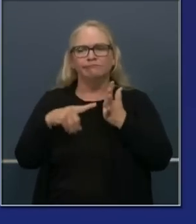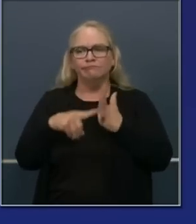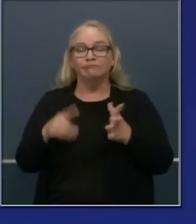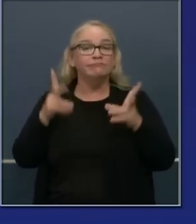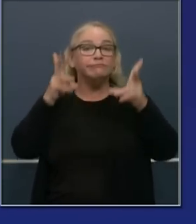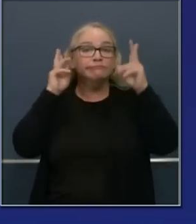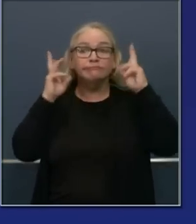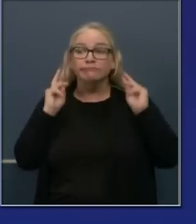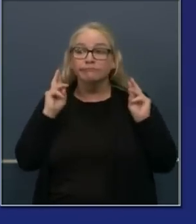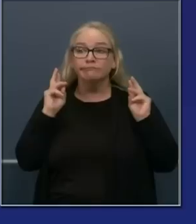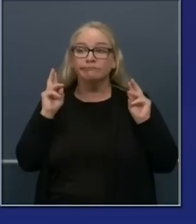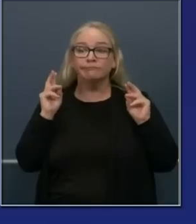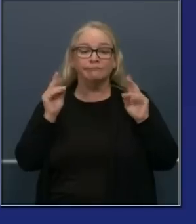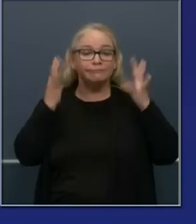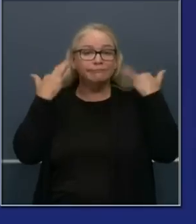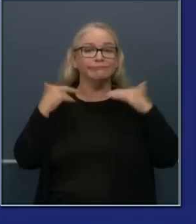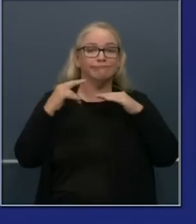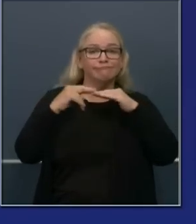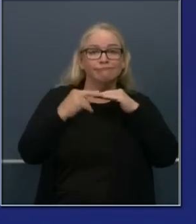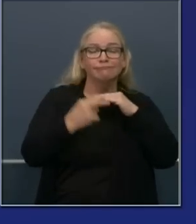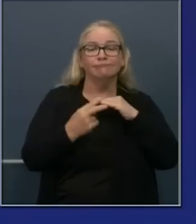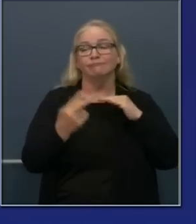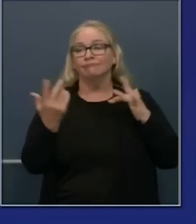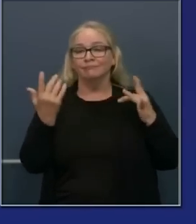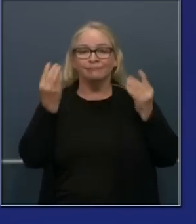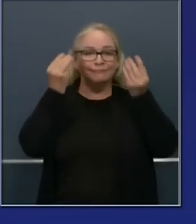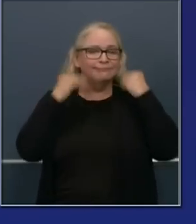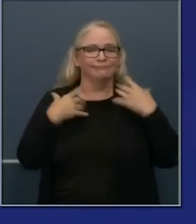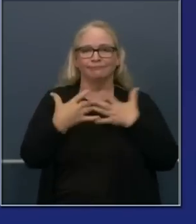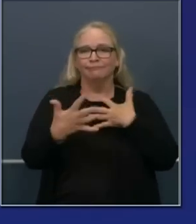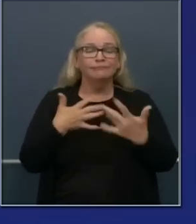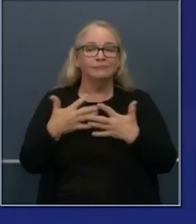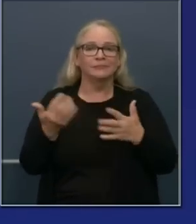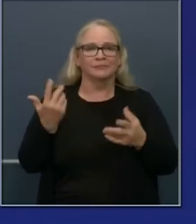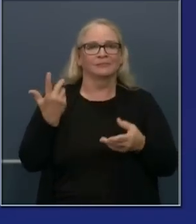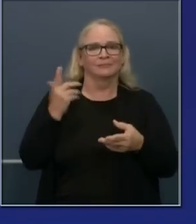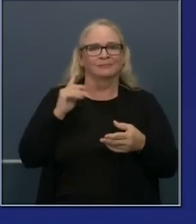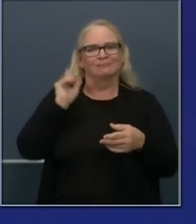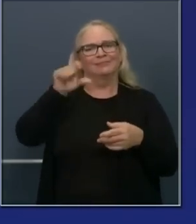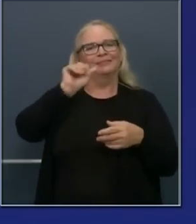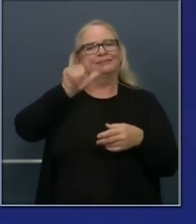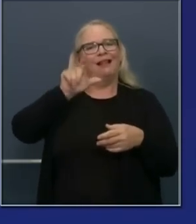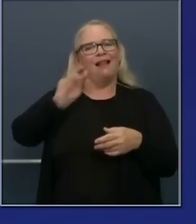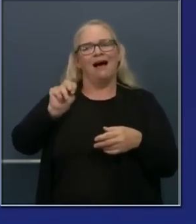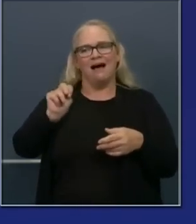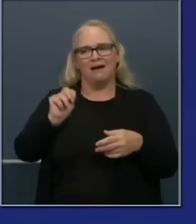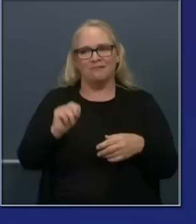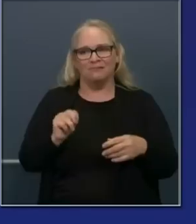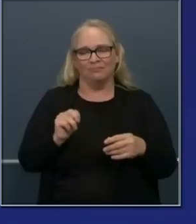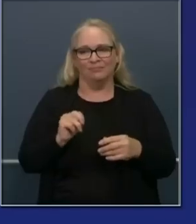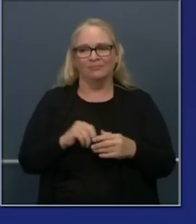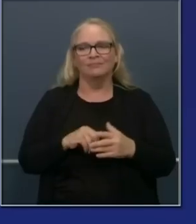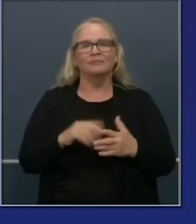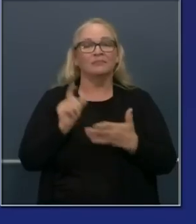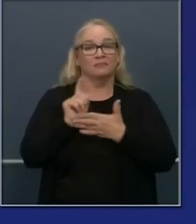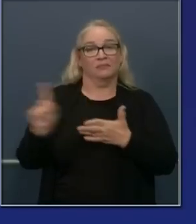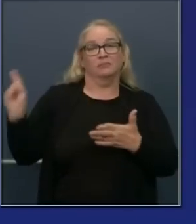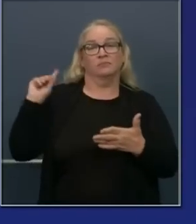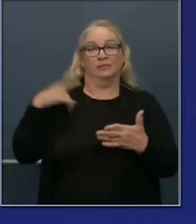IN A MOMENT. ISSUES OF BARBERSHOPS, PERSONAL CARE SERVICES. I WANT TO JUST MAKE PERSONAL CLARIFICATION ON THE ISSUE OF